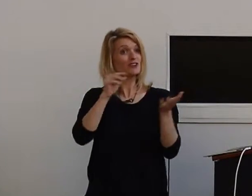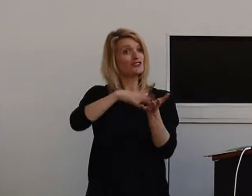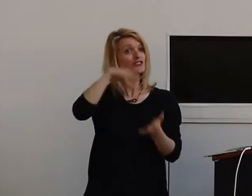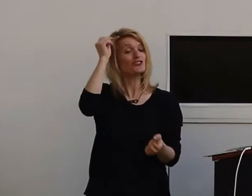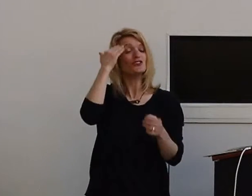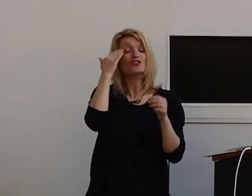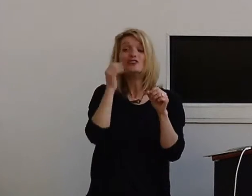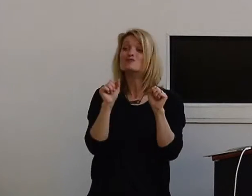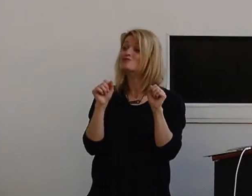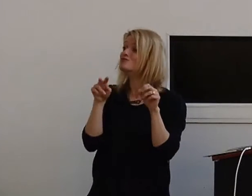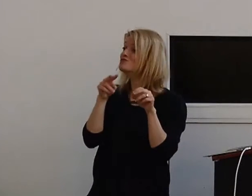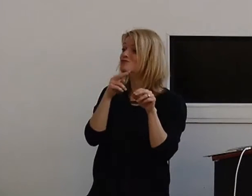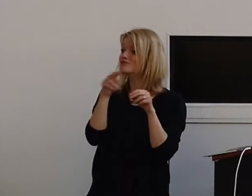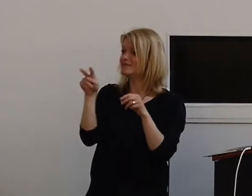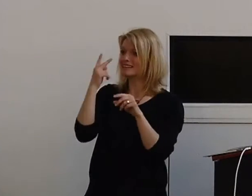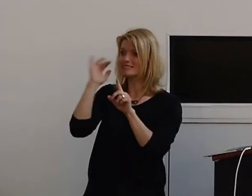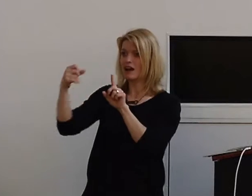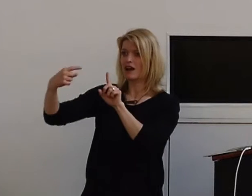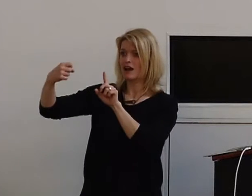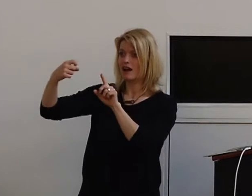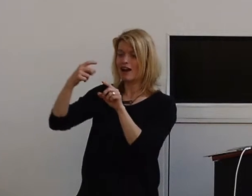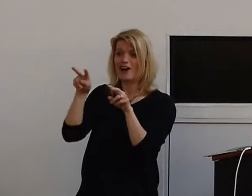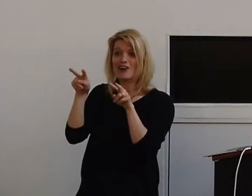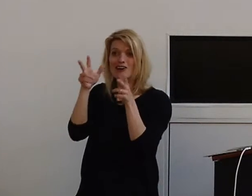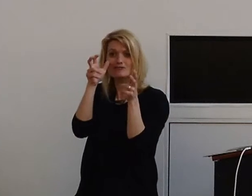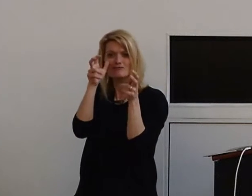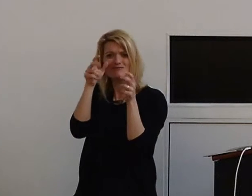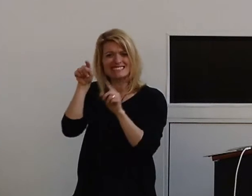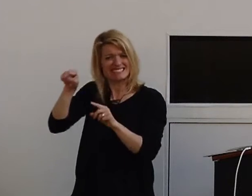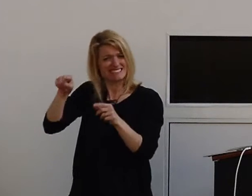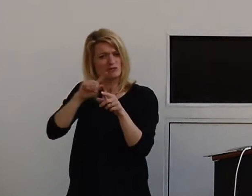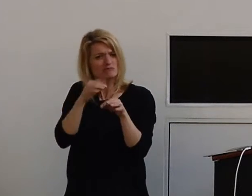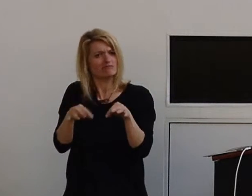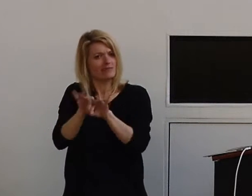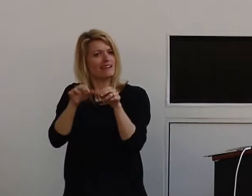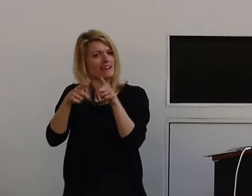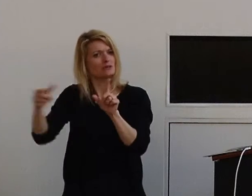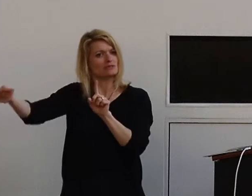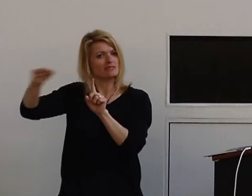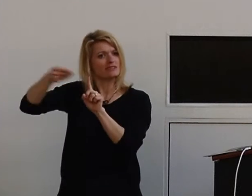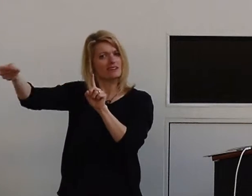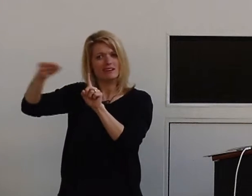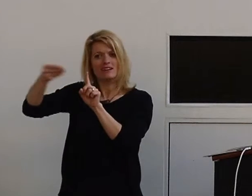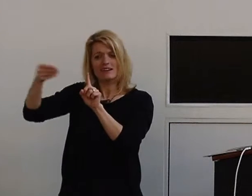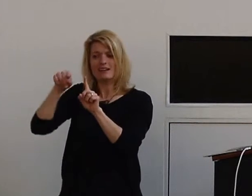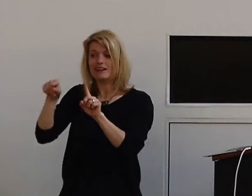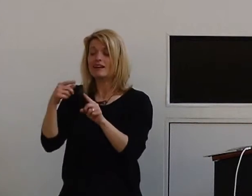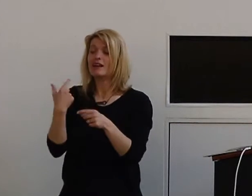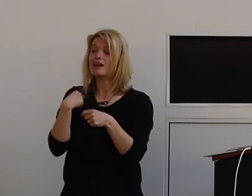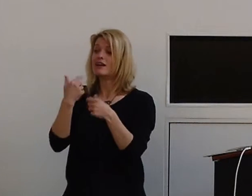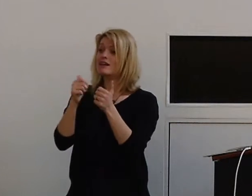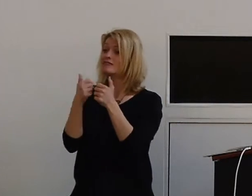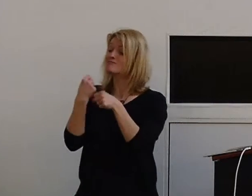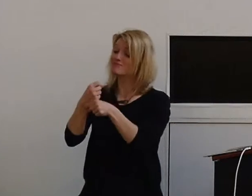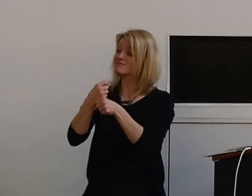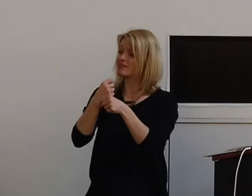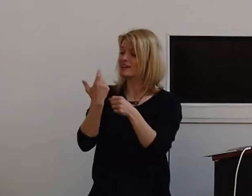they are receptive to this language input. We're doing this through a number of different avenues, including nursery rhymes.